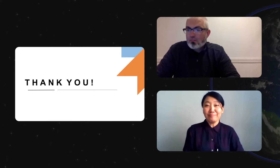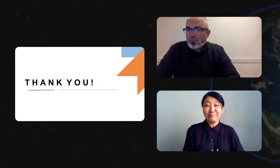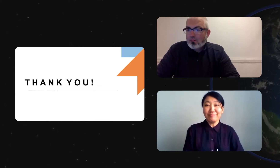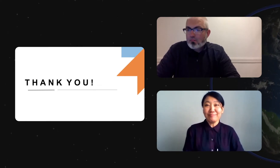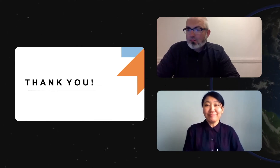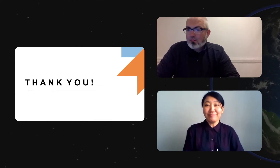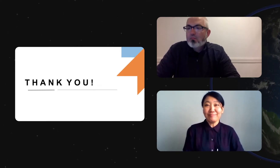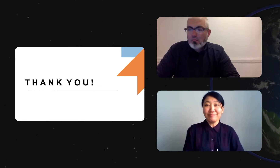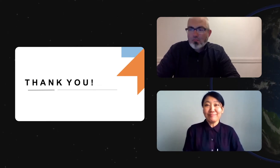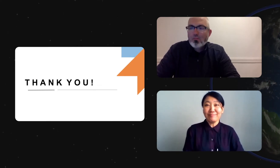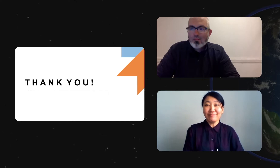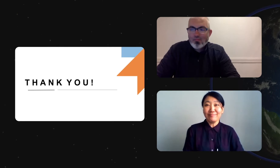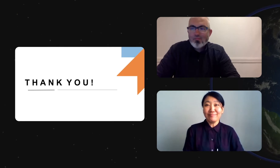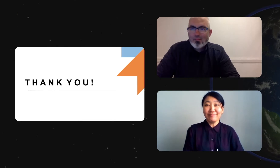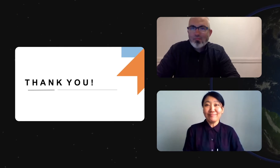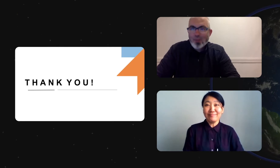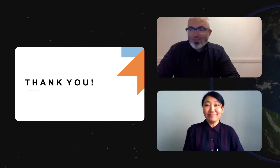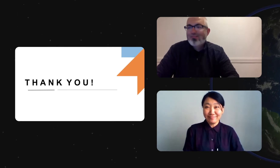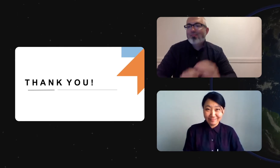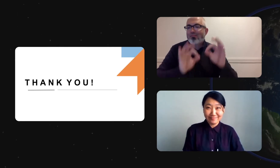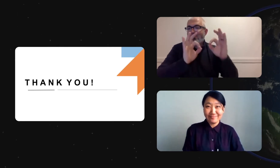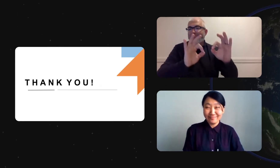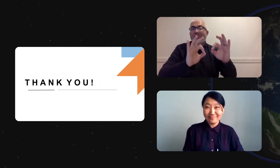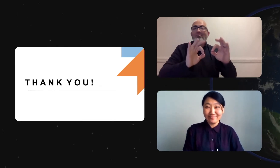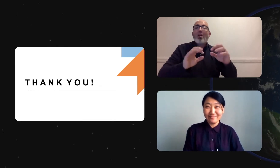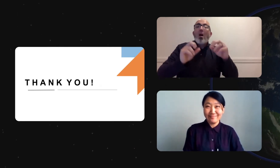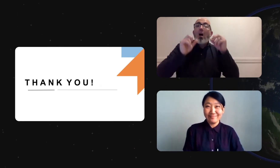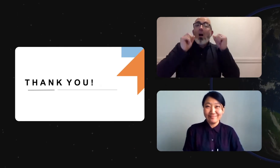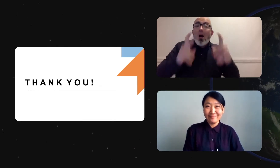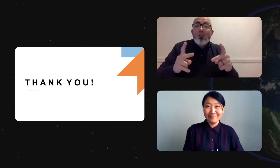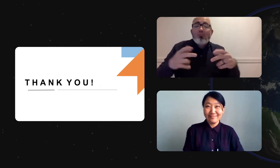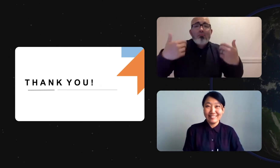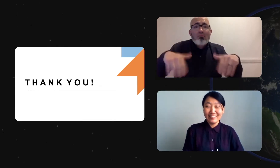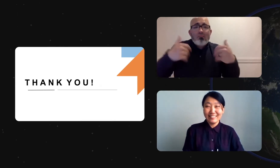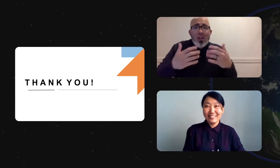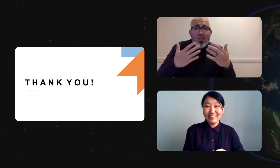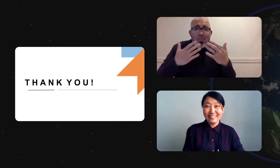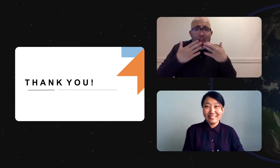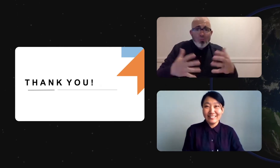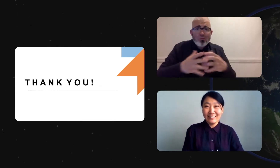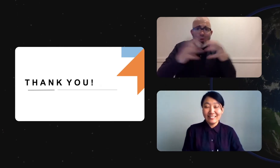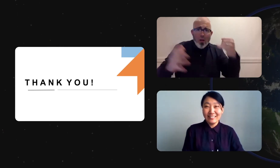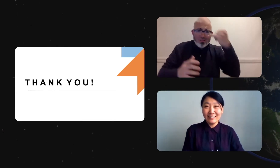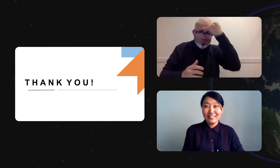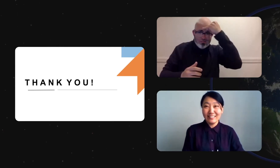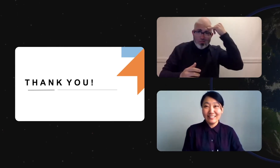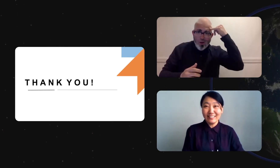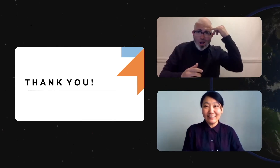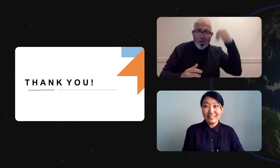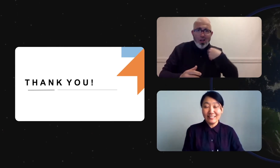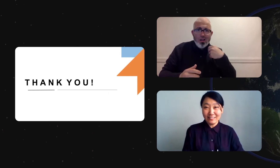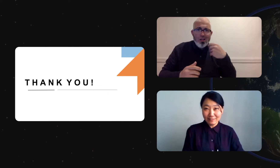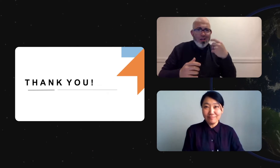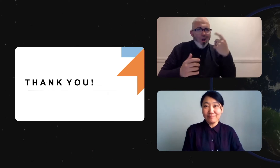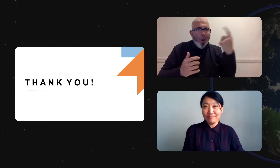Thank you!!! That was amazing.